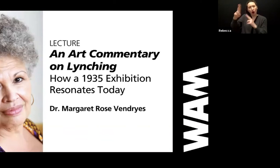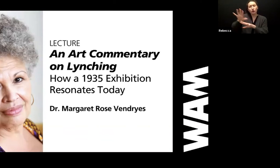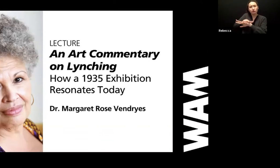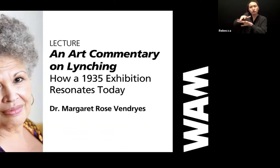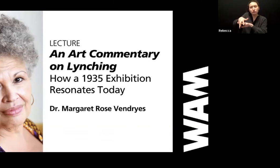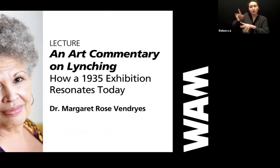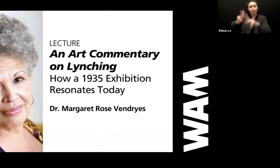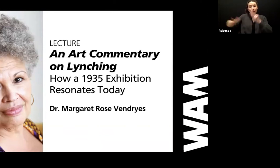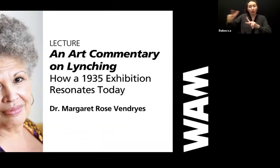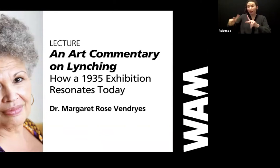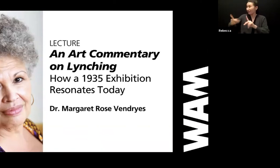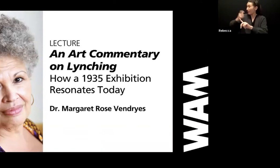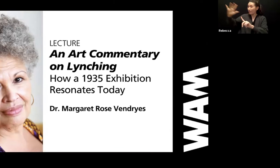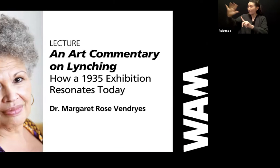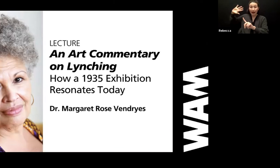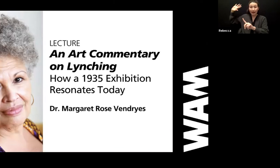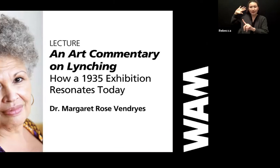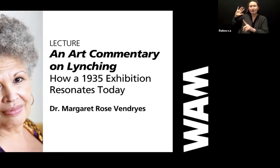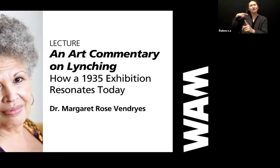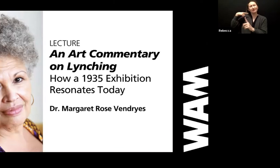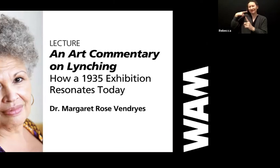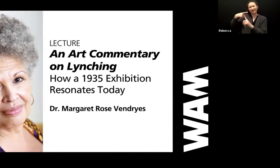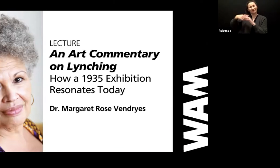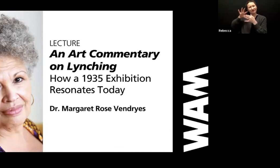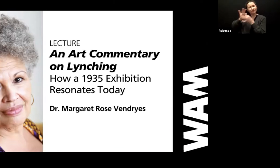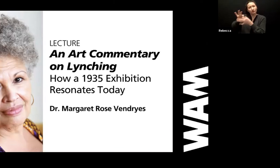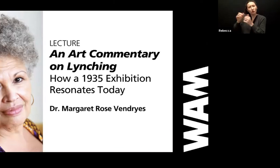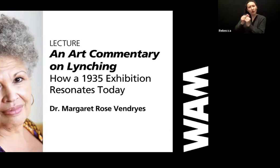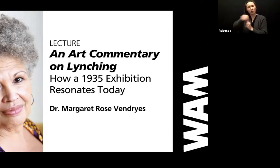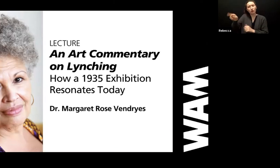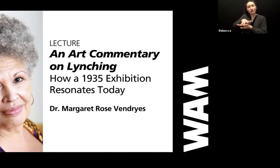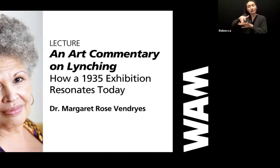in our work and establishing meaningful reciprocal relationships with carriers of indigenous